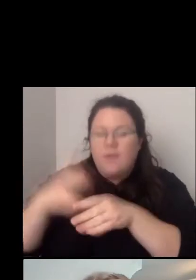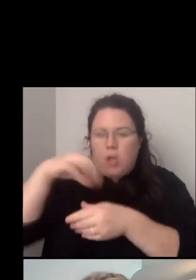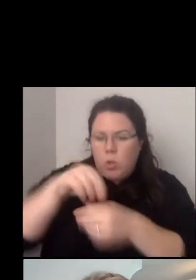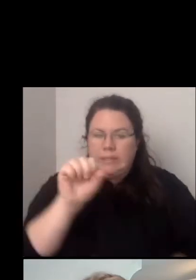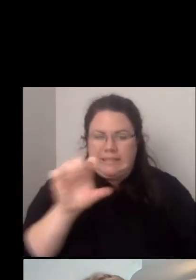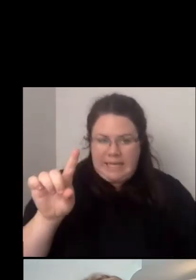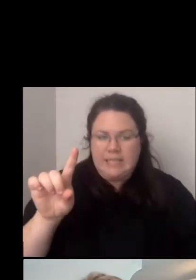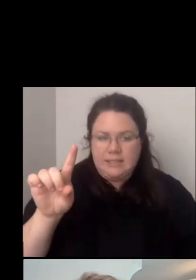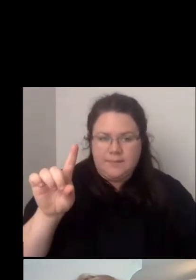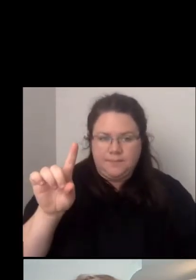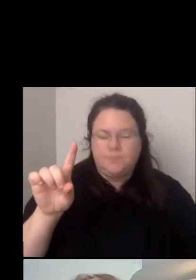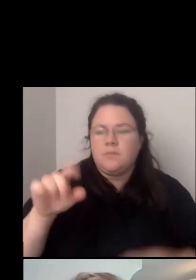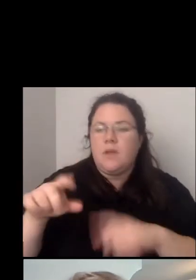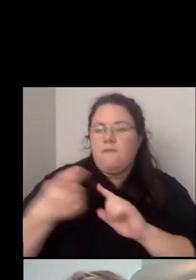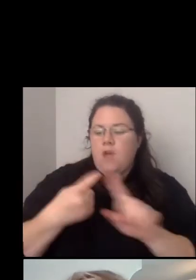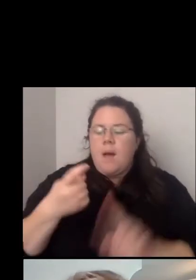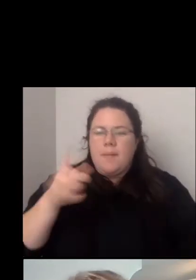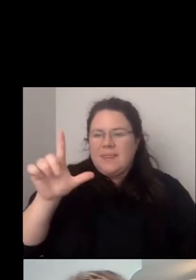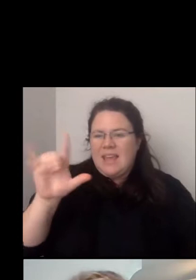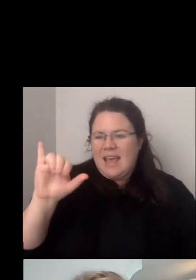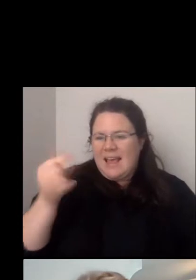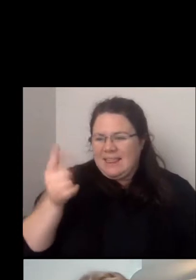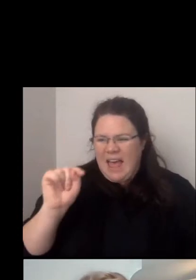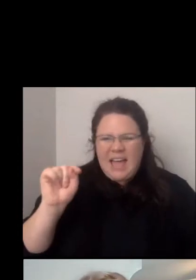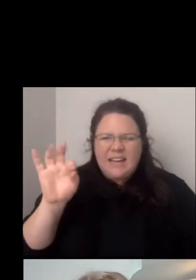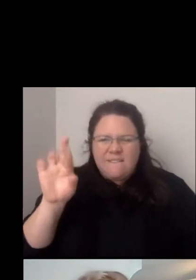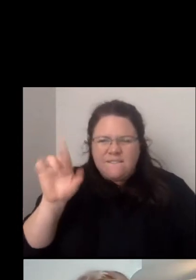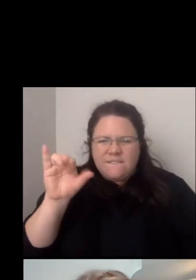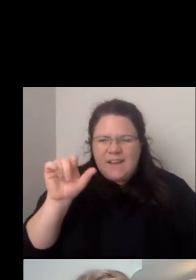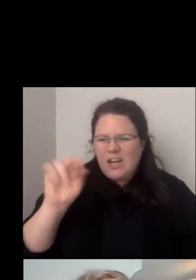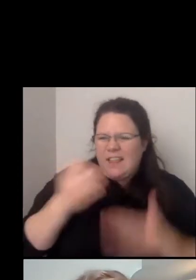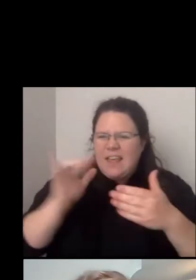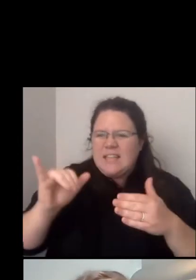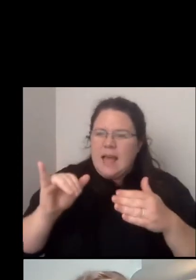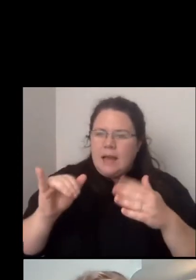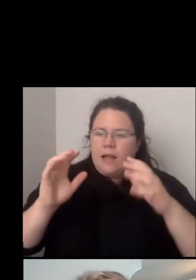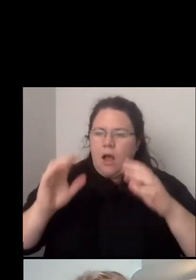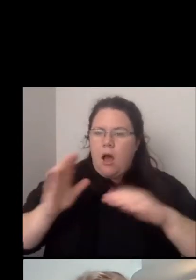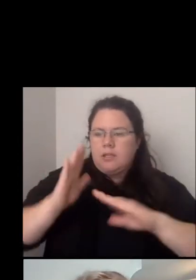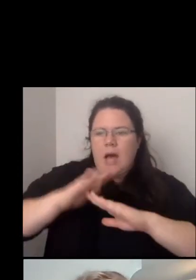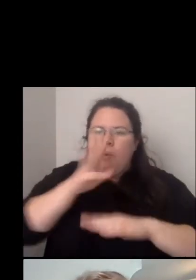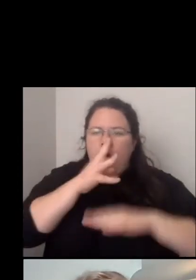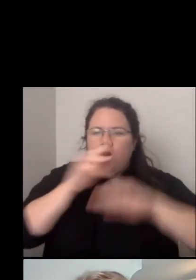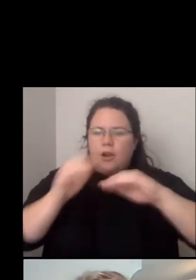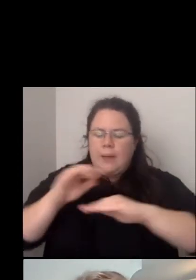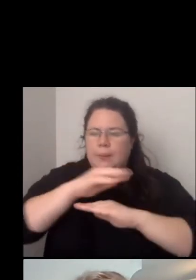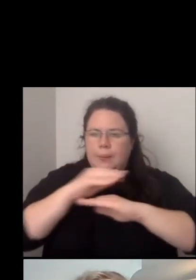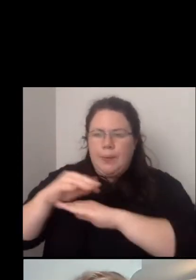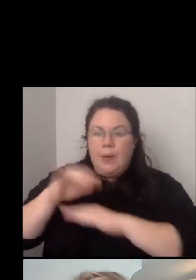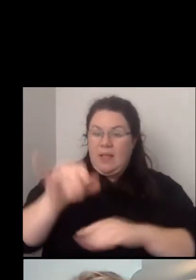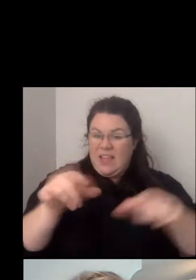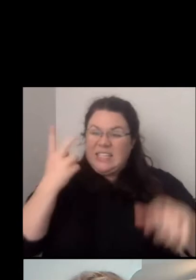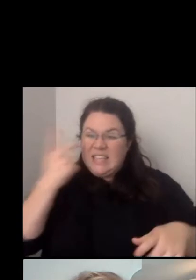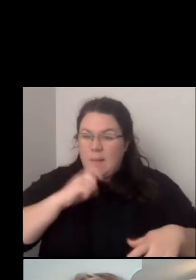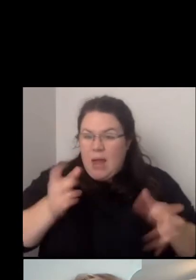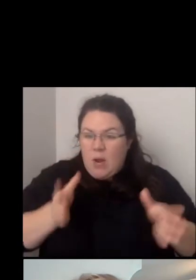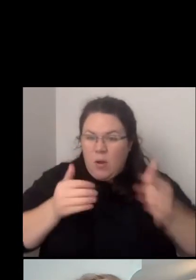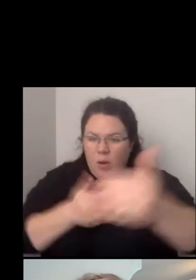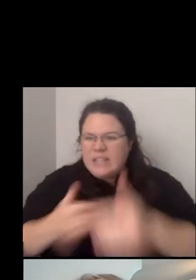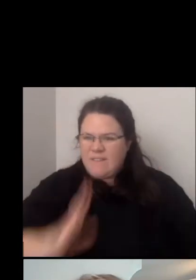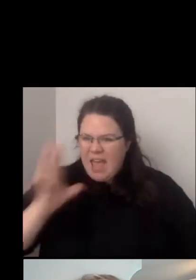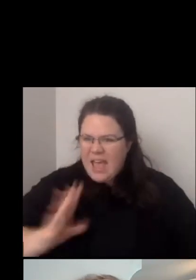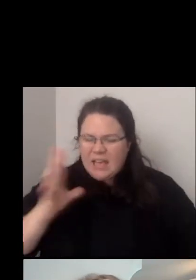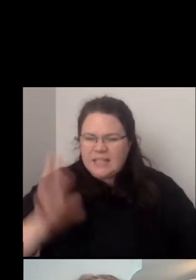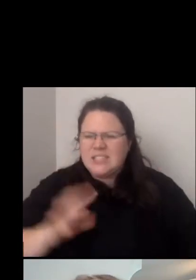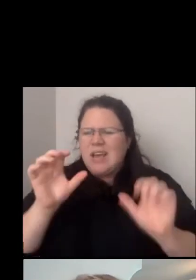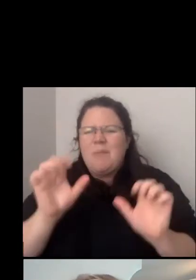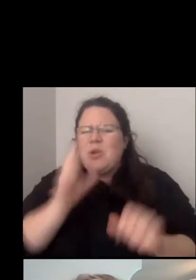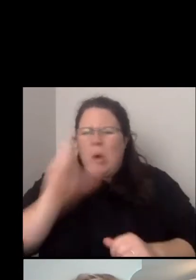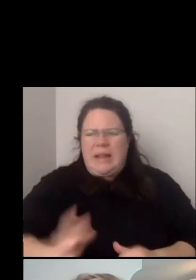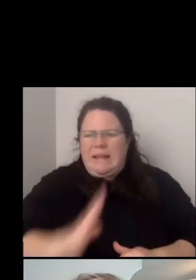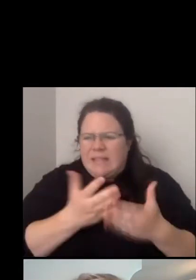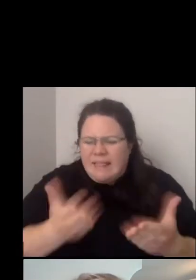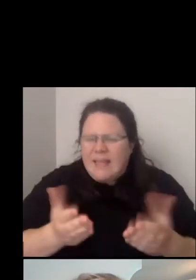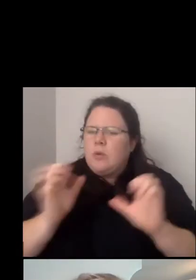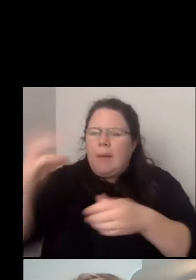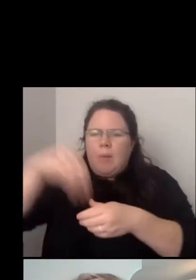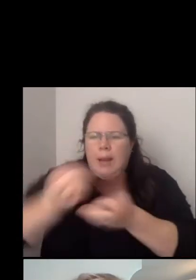And this is a fancy contraption that we use. You can do this in buckets, barrels. There's all sorts of ways that archaeologists have done this.